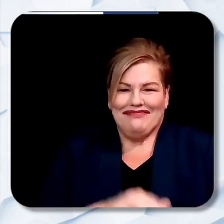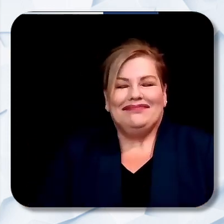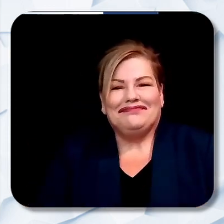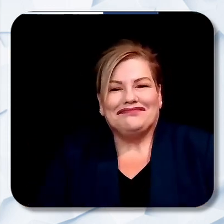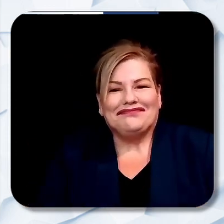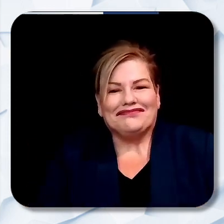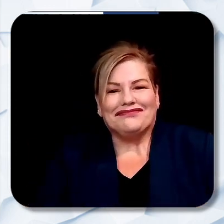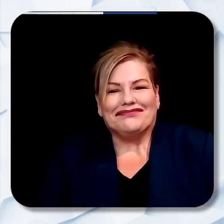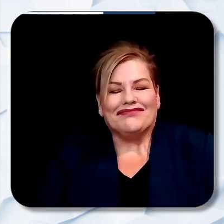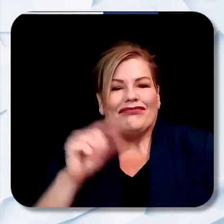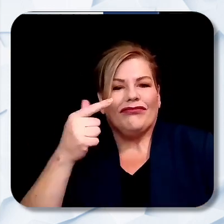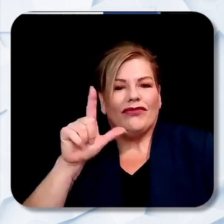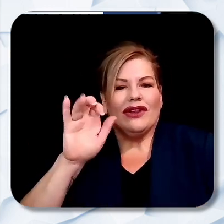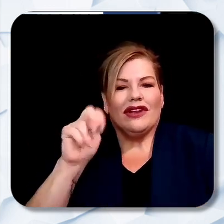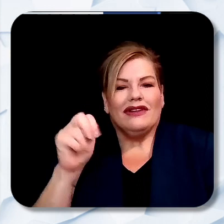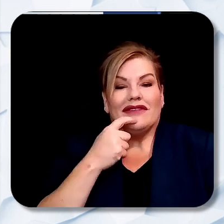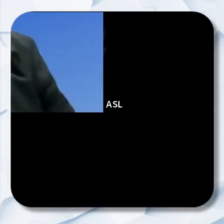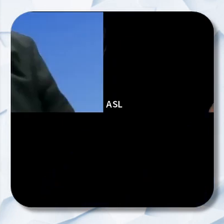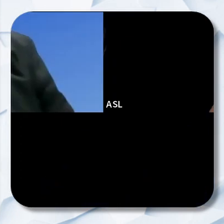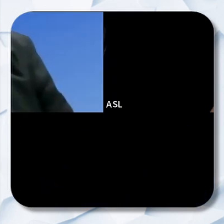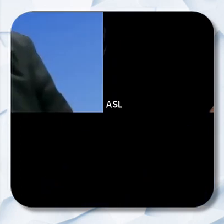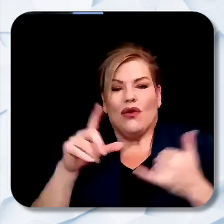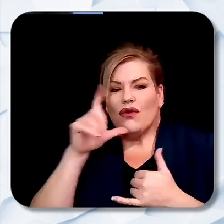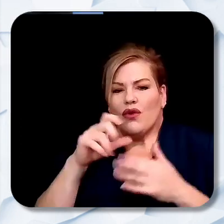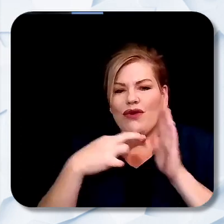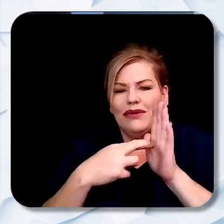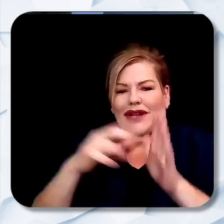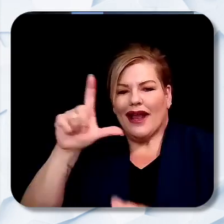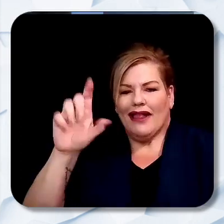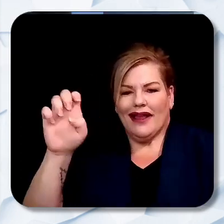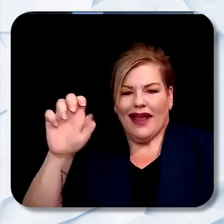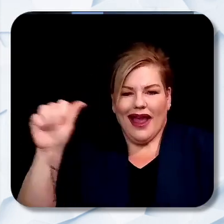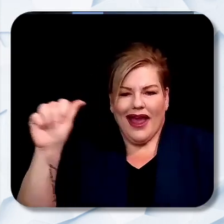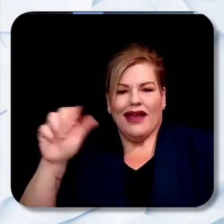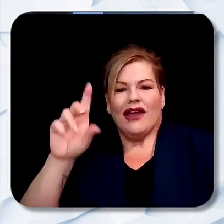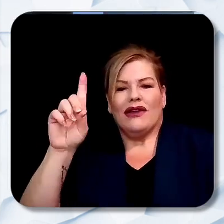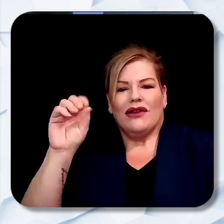Um. Next up uh representing our LEAs, we have a Dareen Khatib uh she's administrative of the